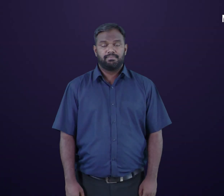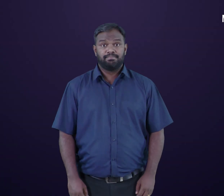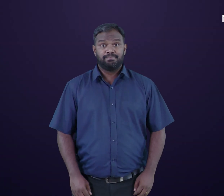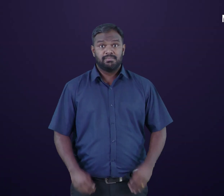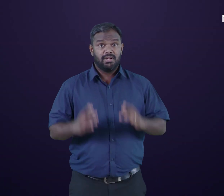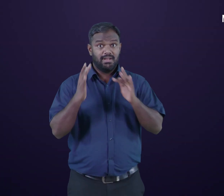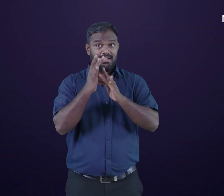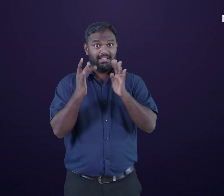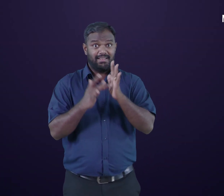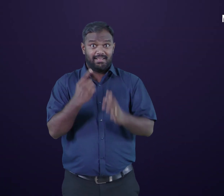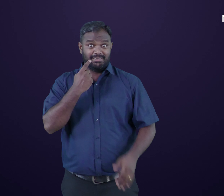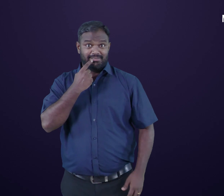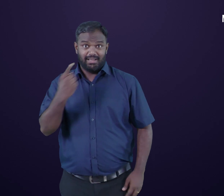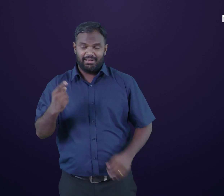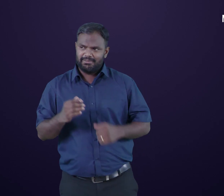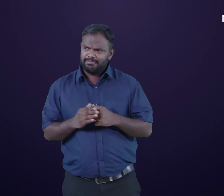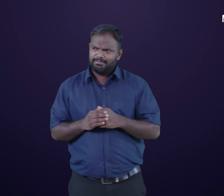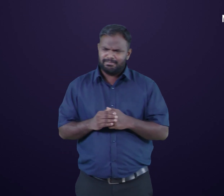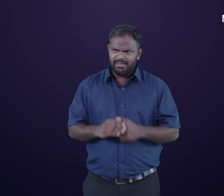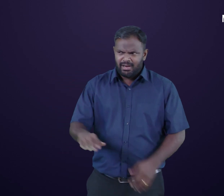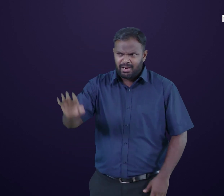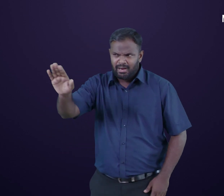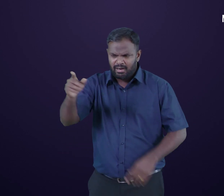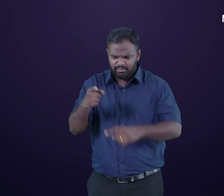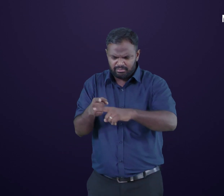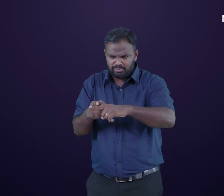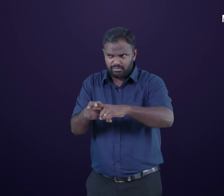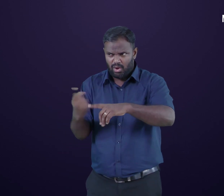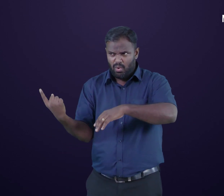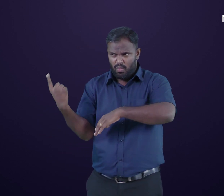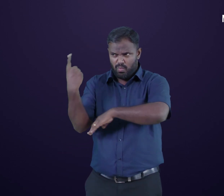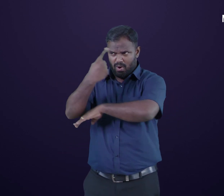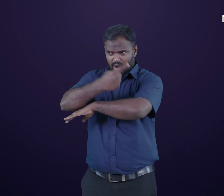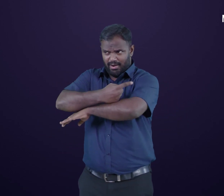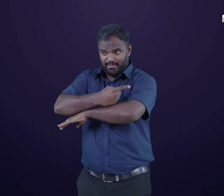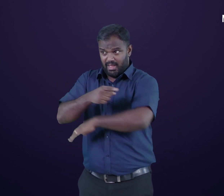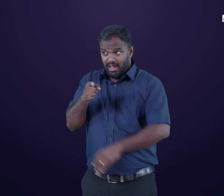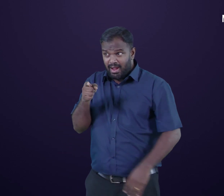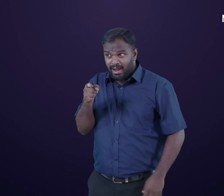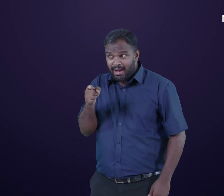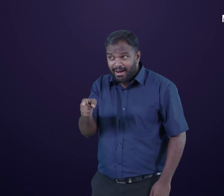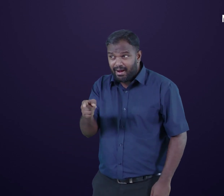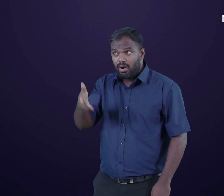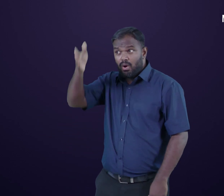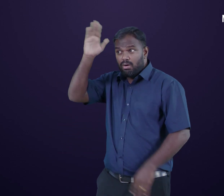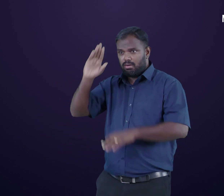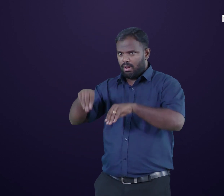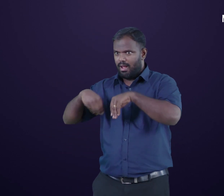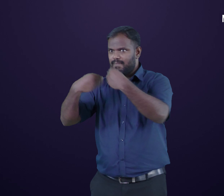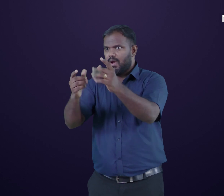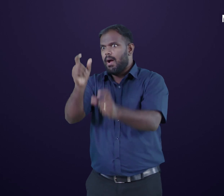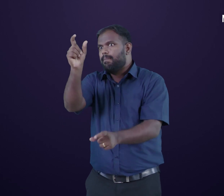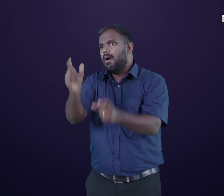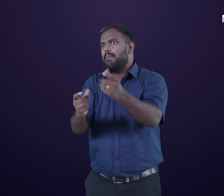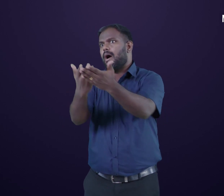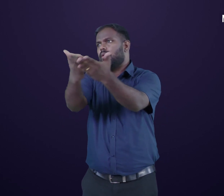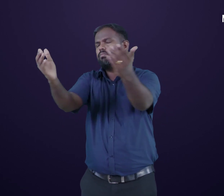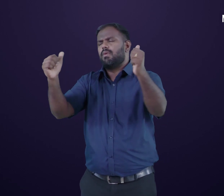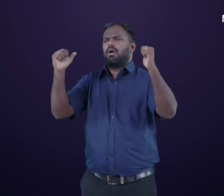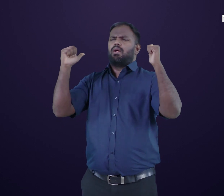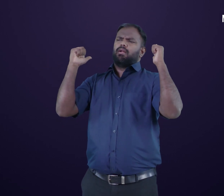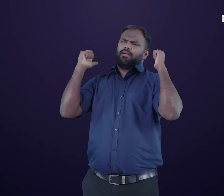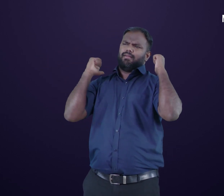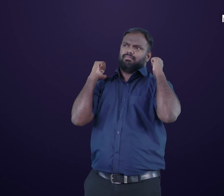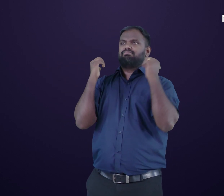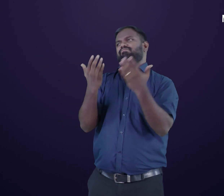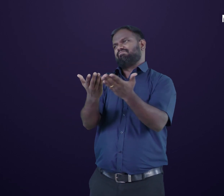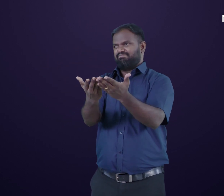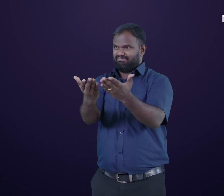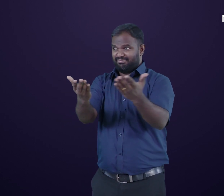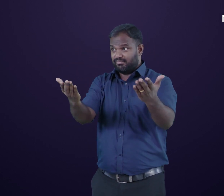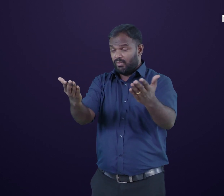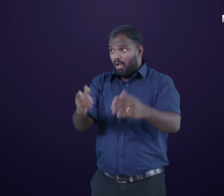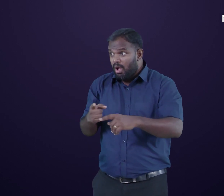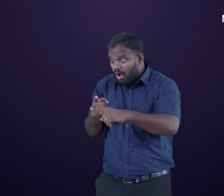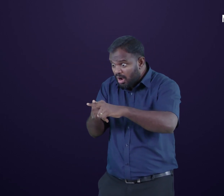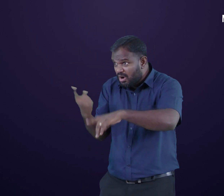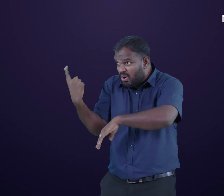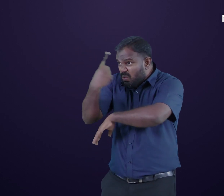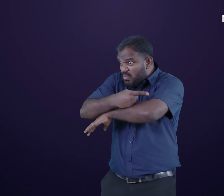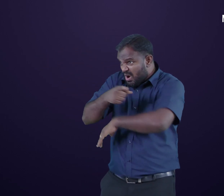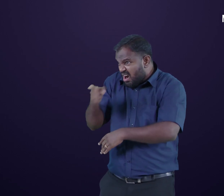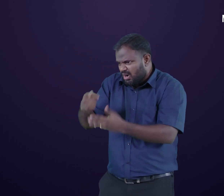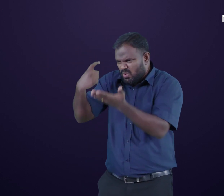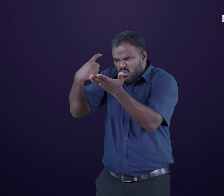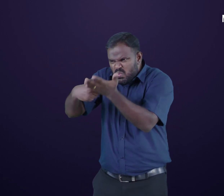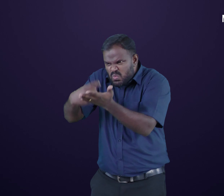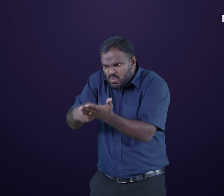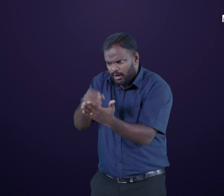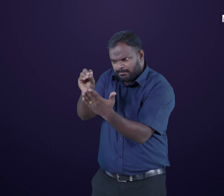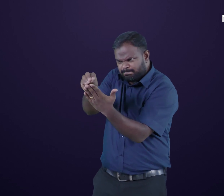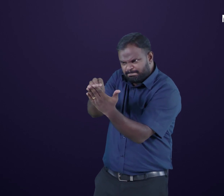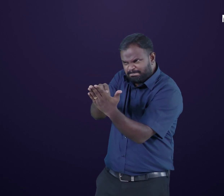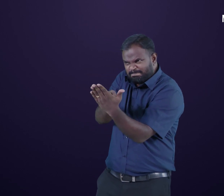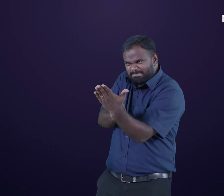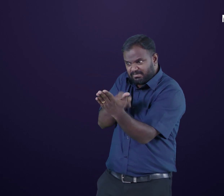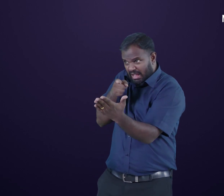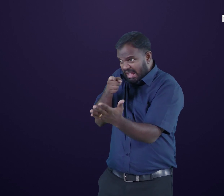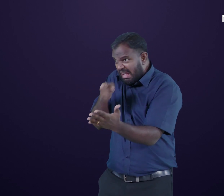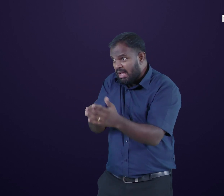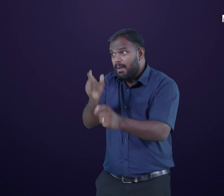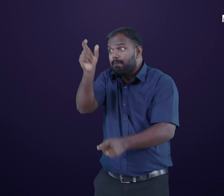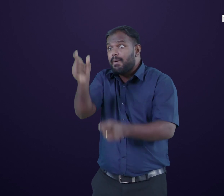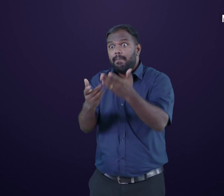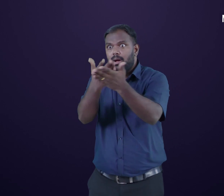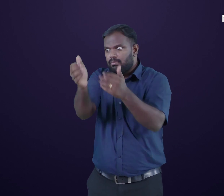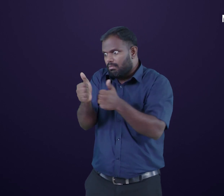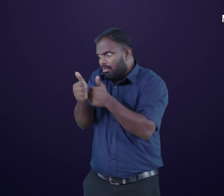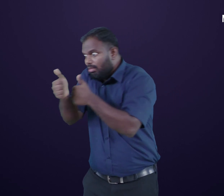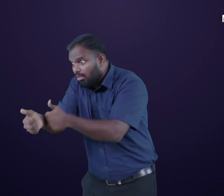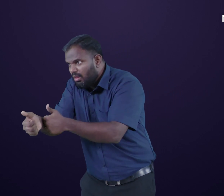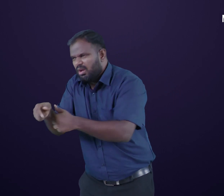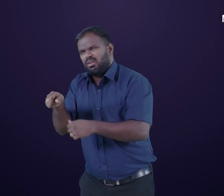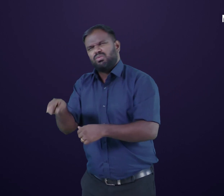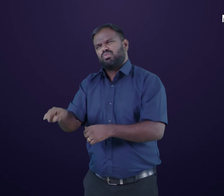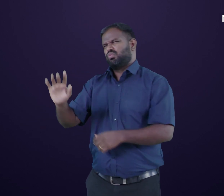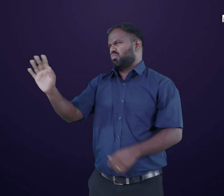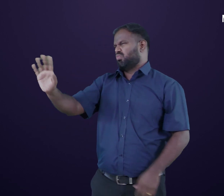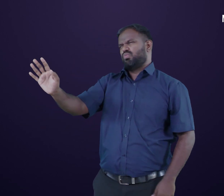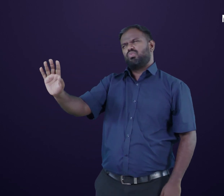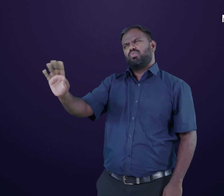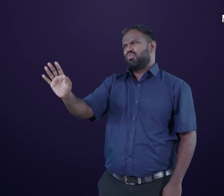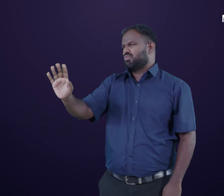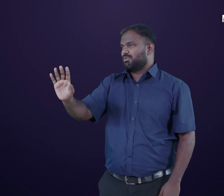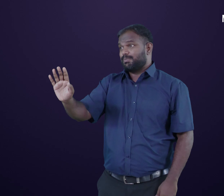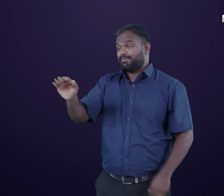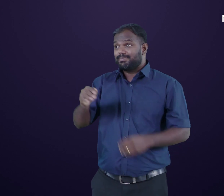Then Jesus said to the Pharisees, “The Sabbath day was made to serve the needs of people. People were not made to serve the Sabbath.